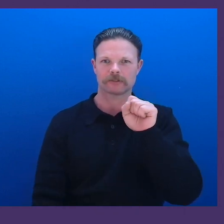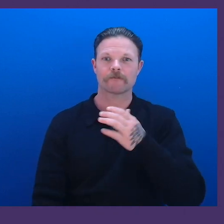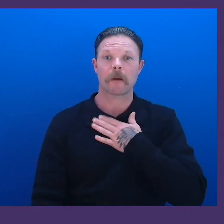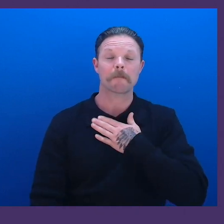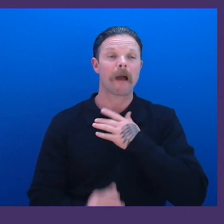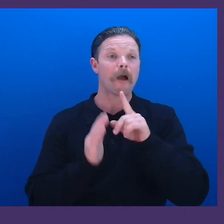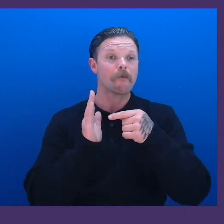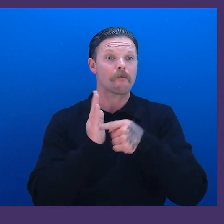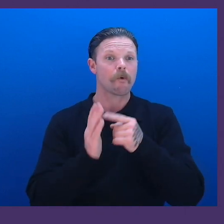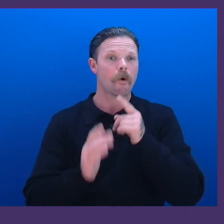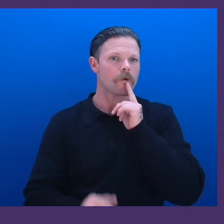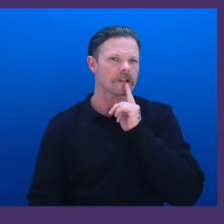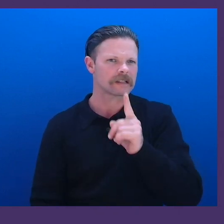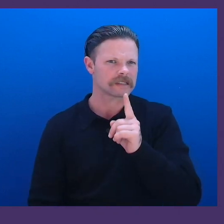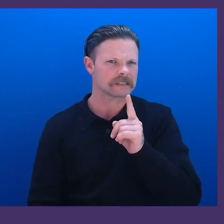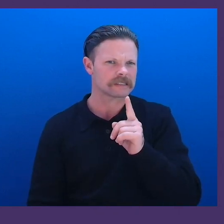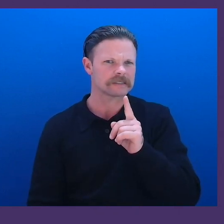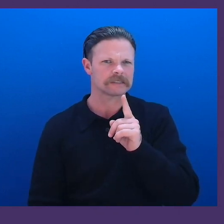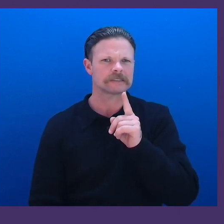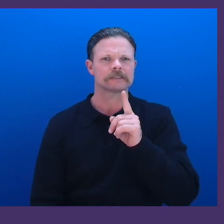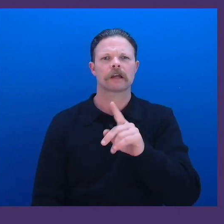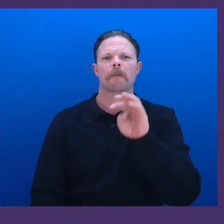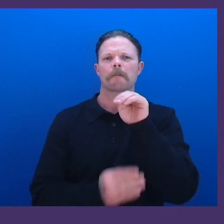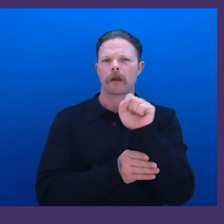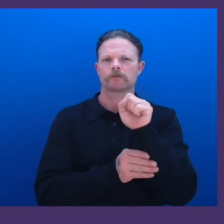and research teams to help them to build more safe